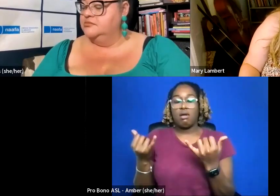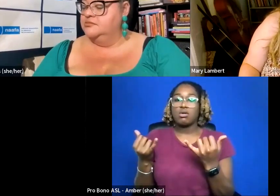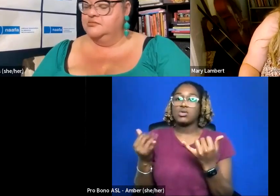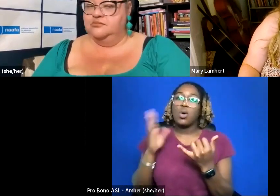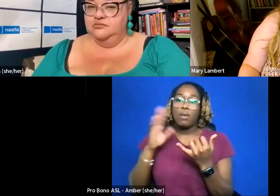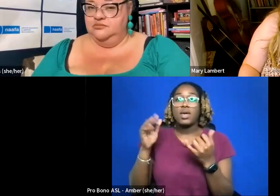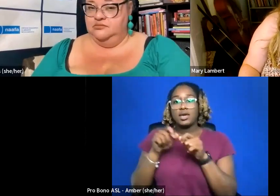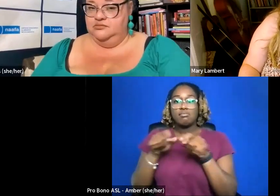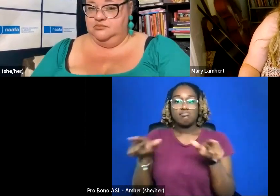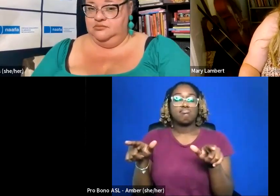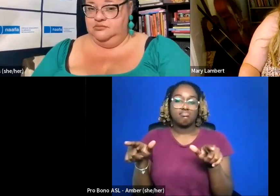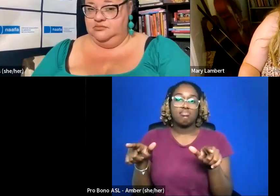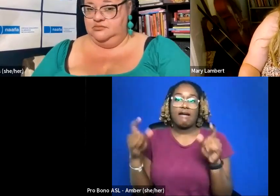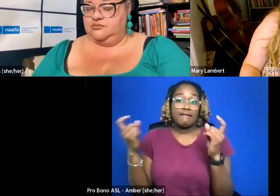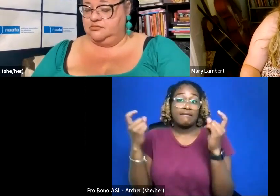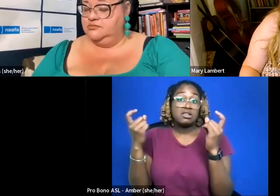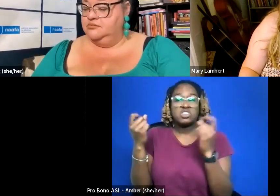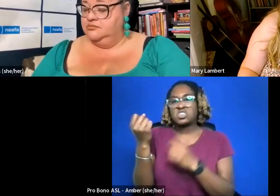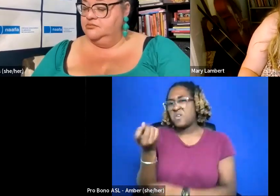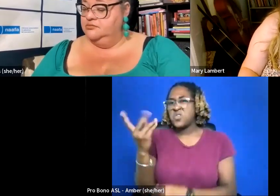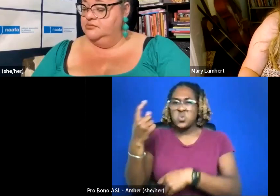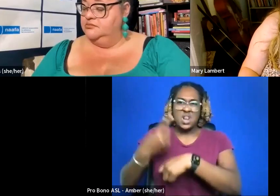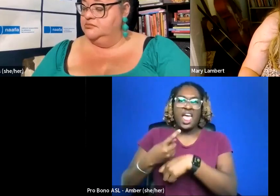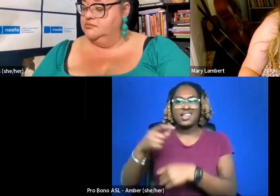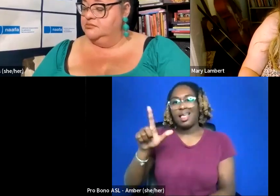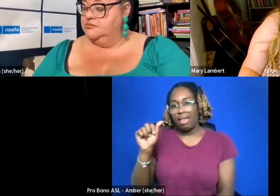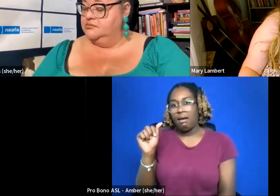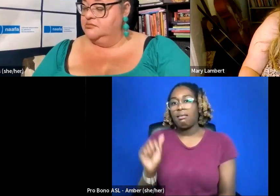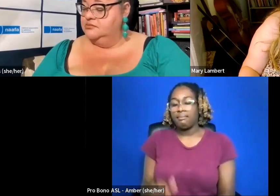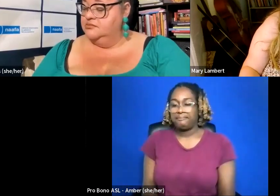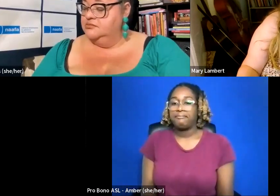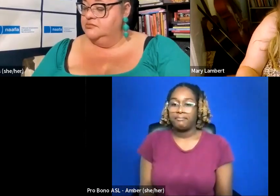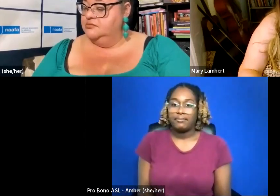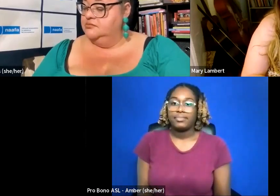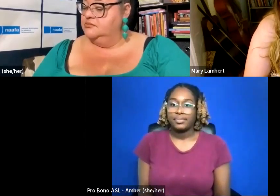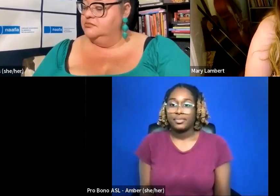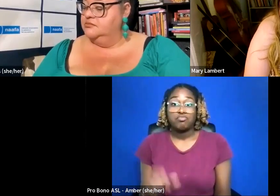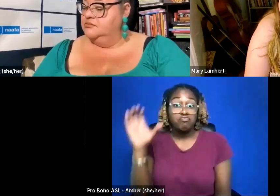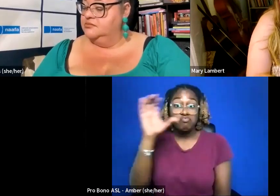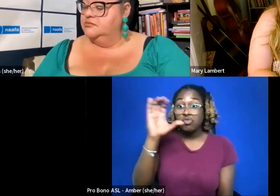I think honestly in a couple of days in L.A. and they're looking for distribution right now too.